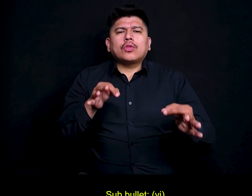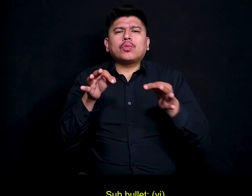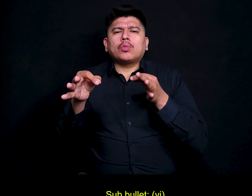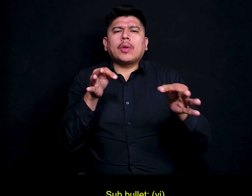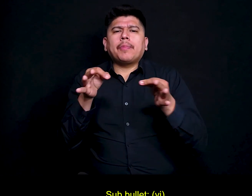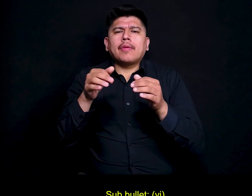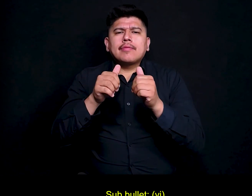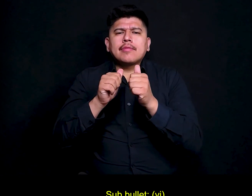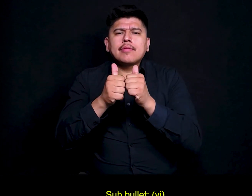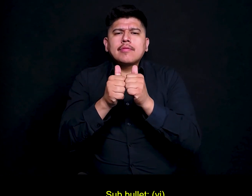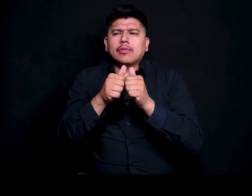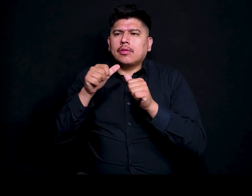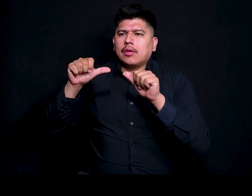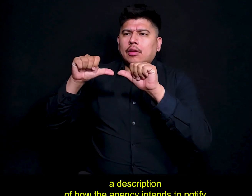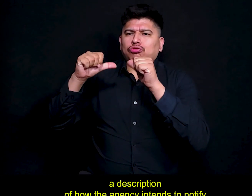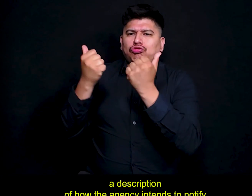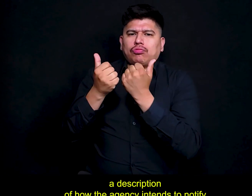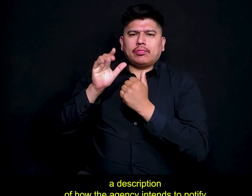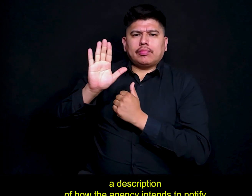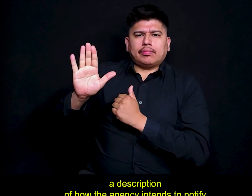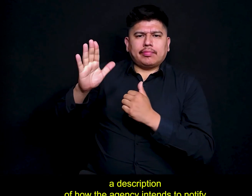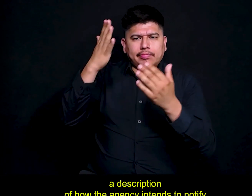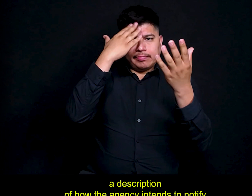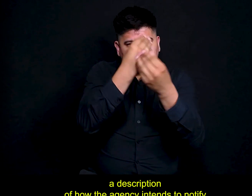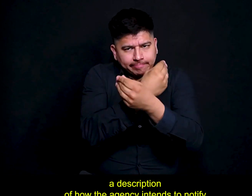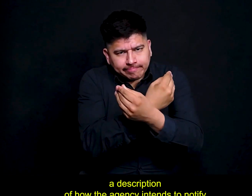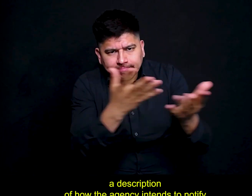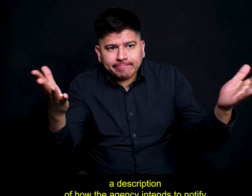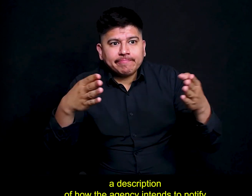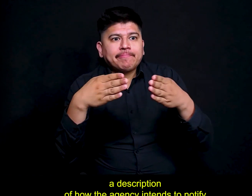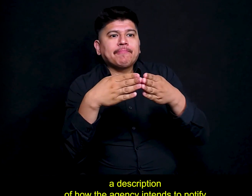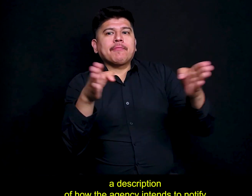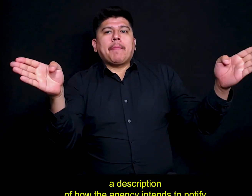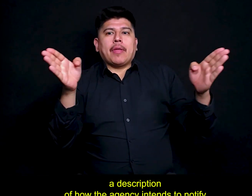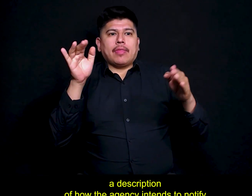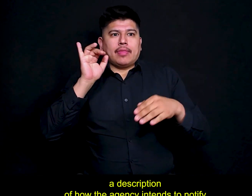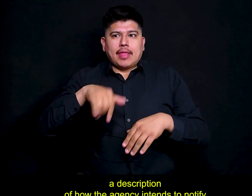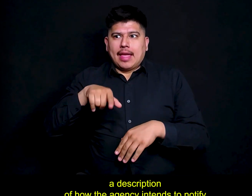Sub bullet: (vi) a description of how the agency intends to notify